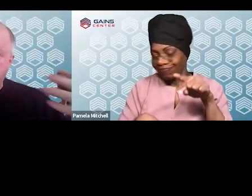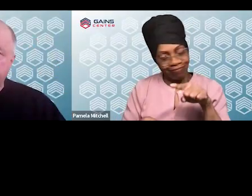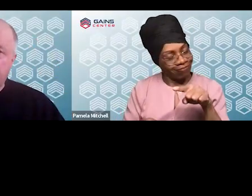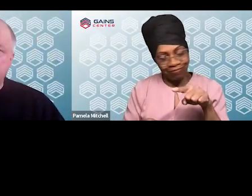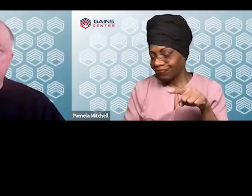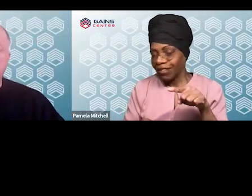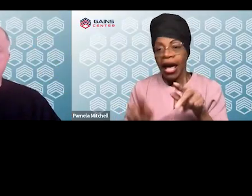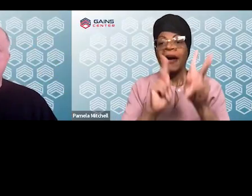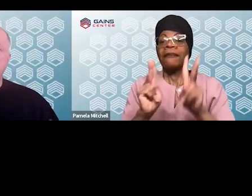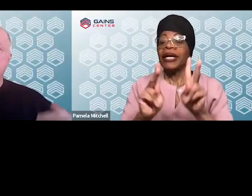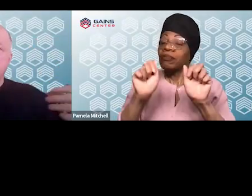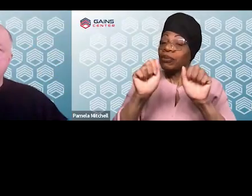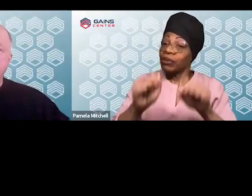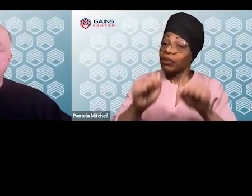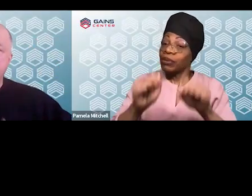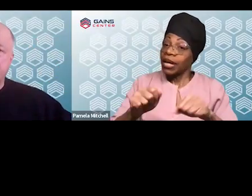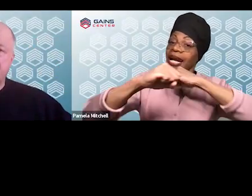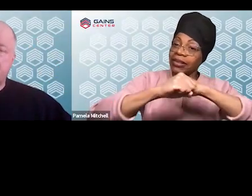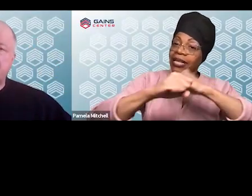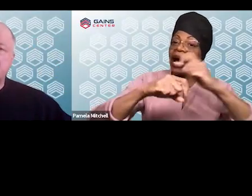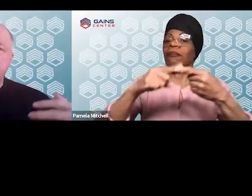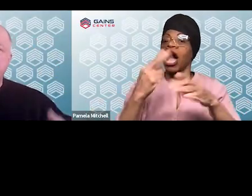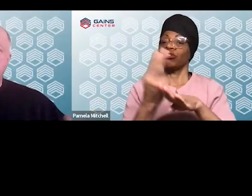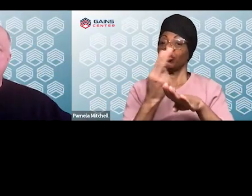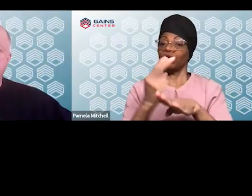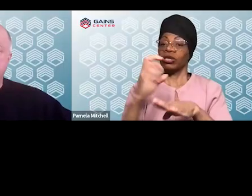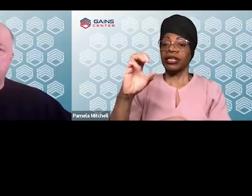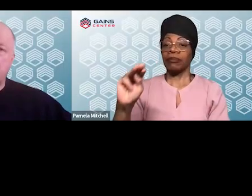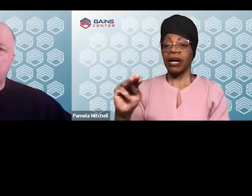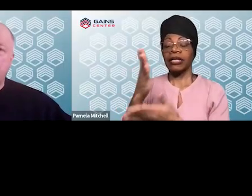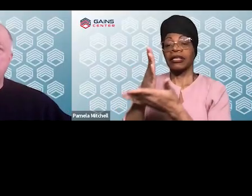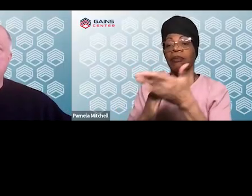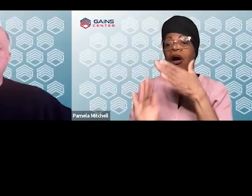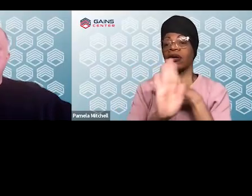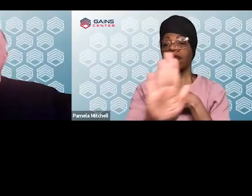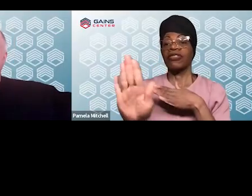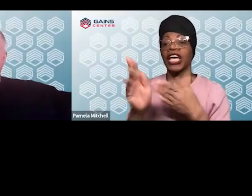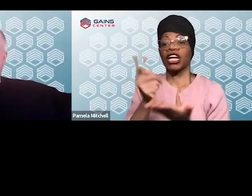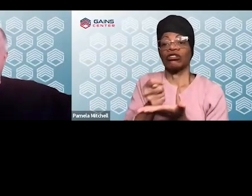People can advertise they're using contingency management as part of their treatment program,